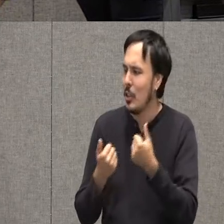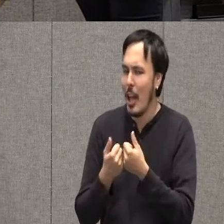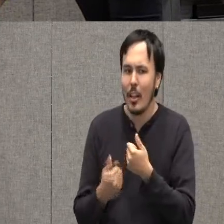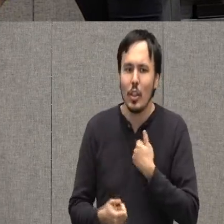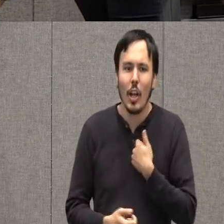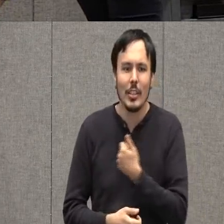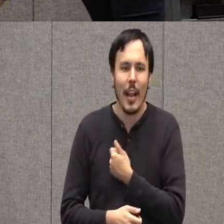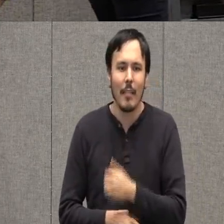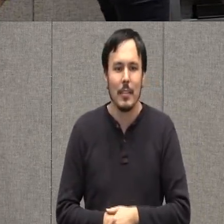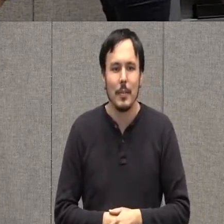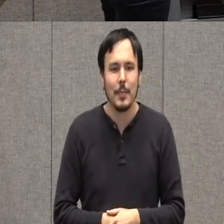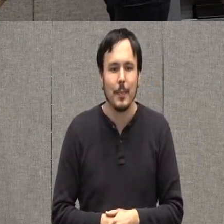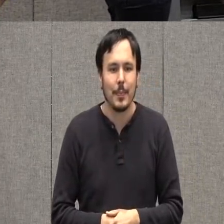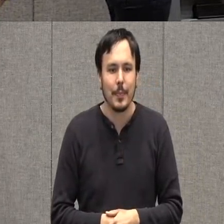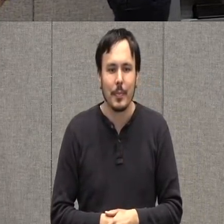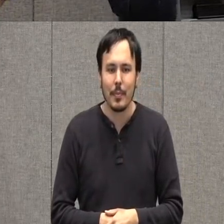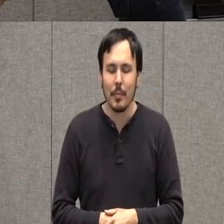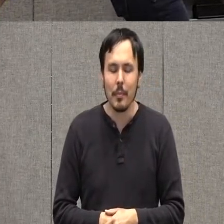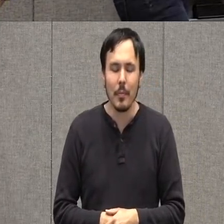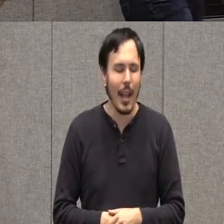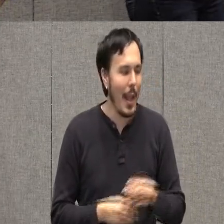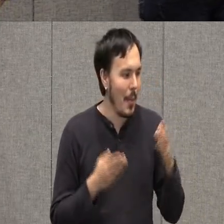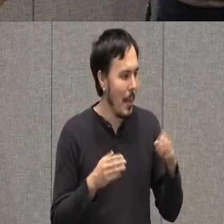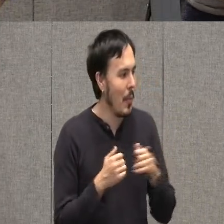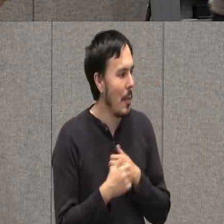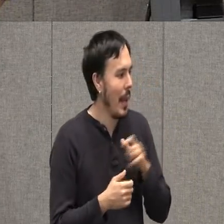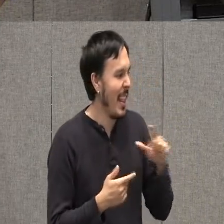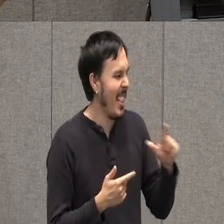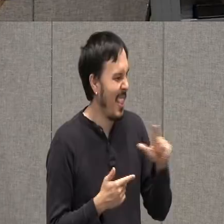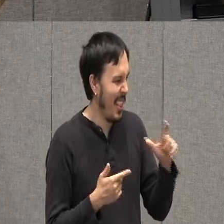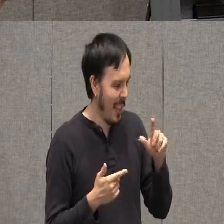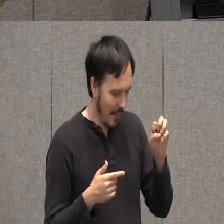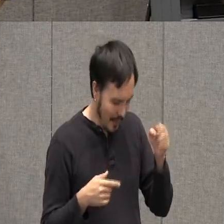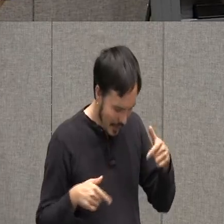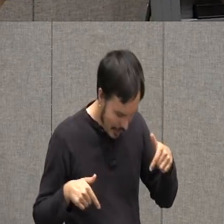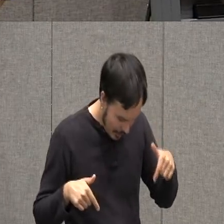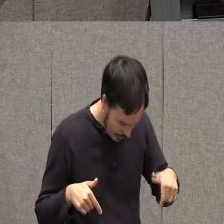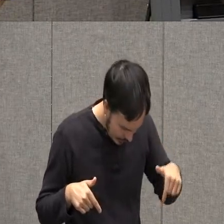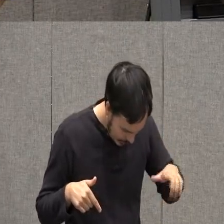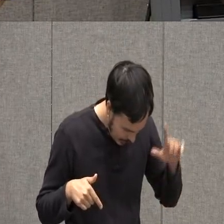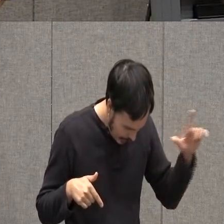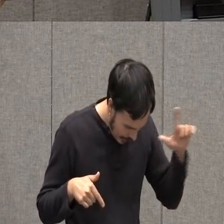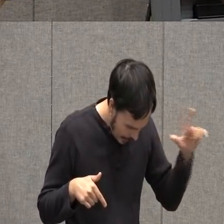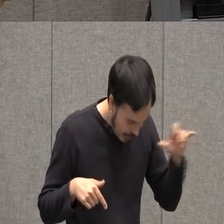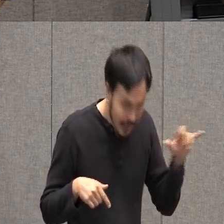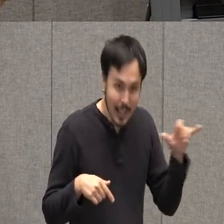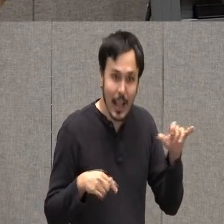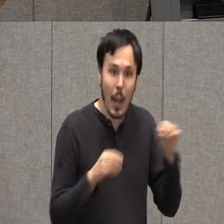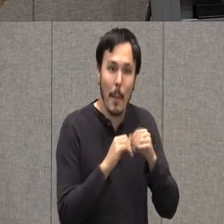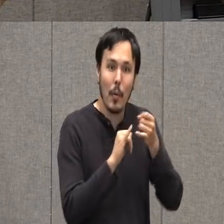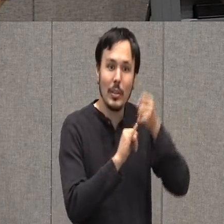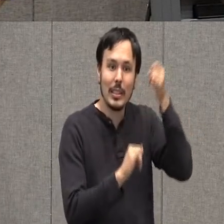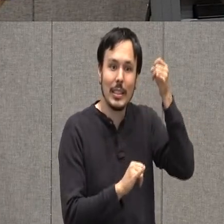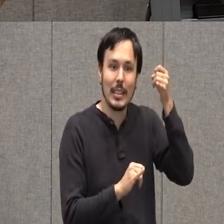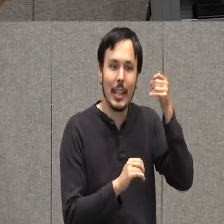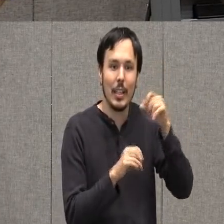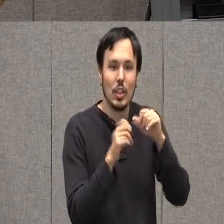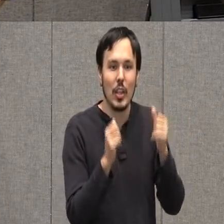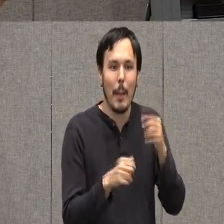So I bet on my left leg, it kind of just like a skinner shape with a boot? Because of the overlap.